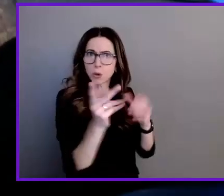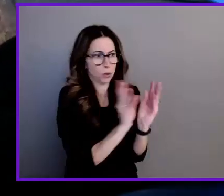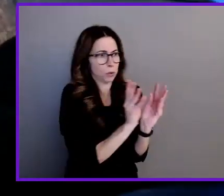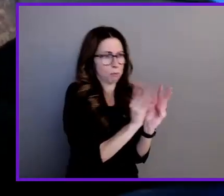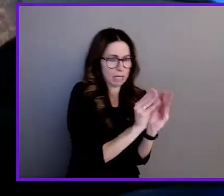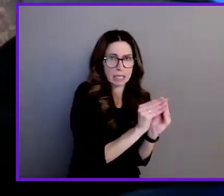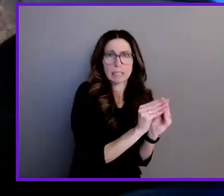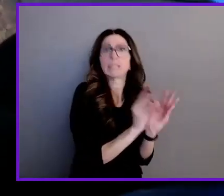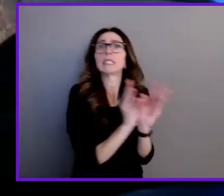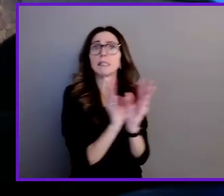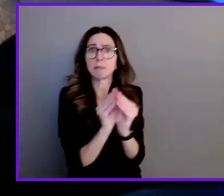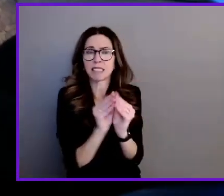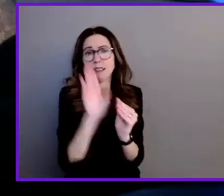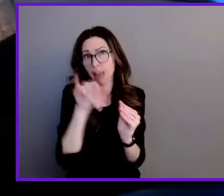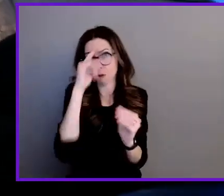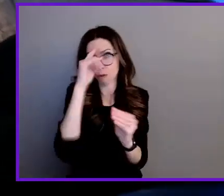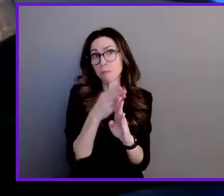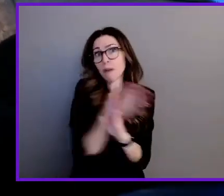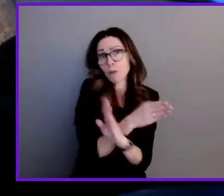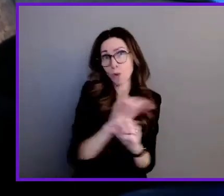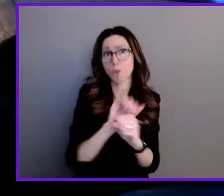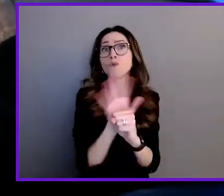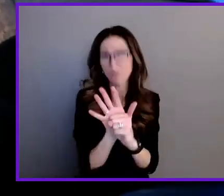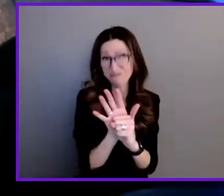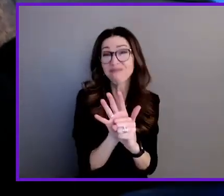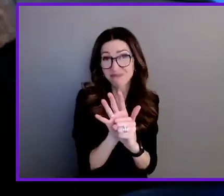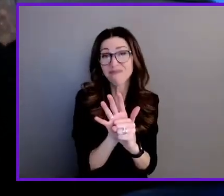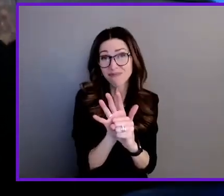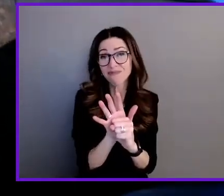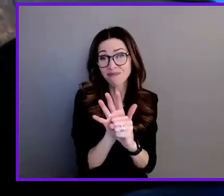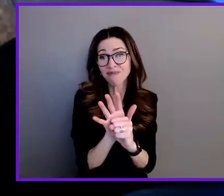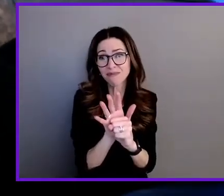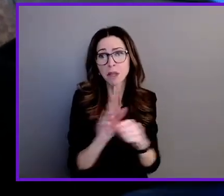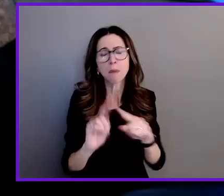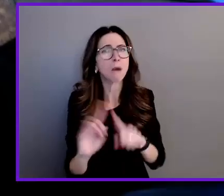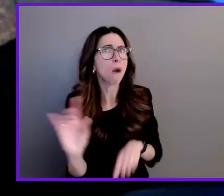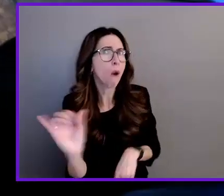conversation, but also to talk a little bit about ways we can better